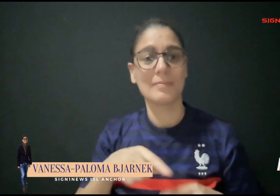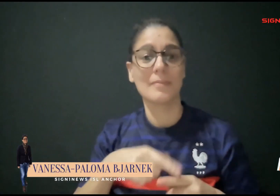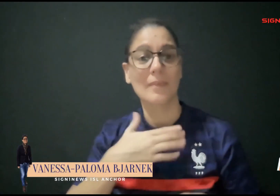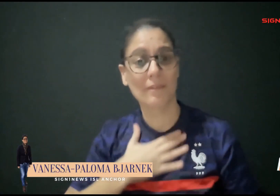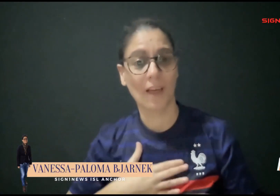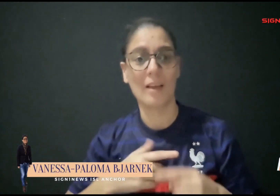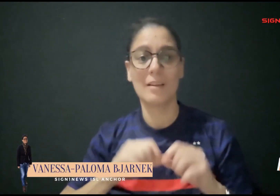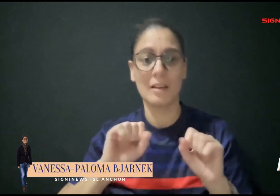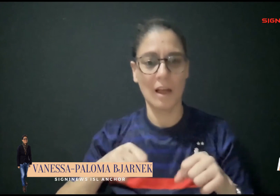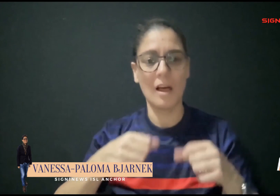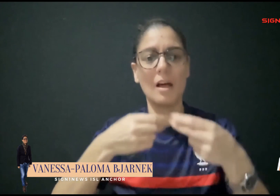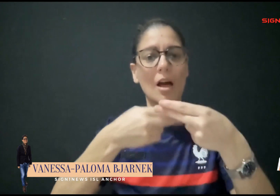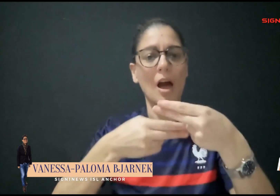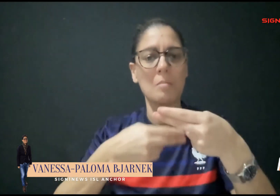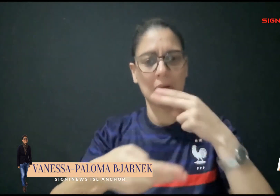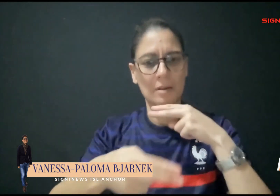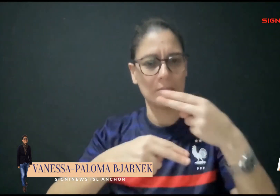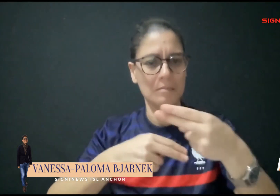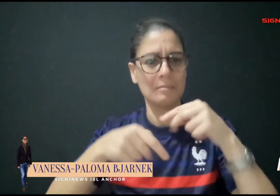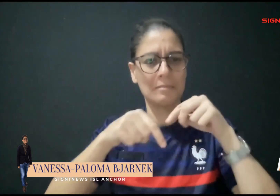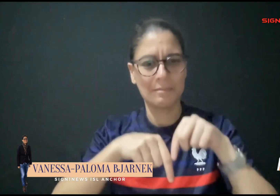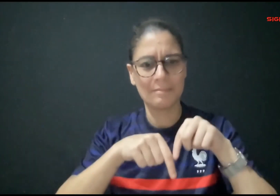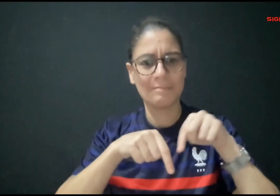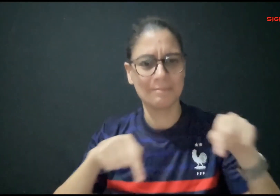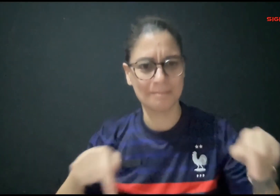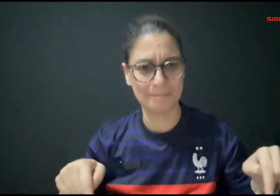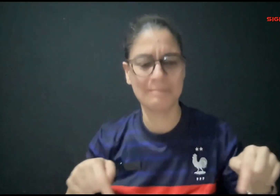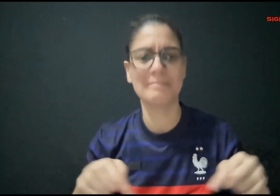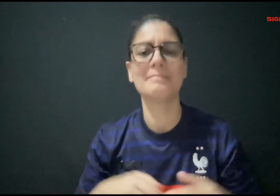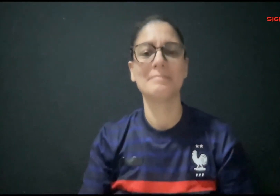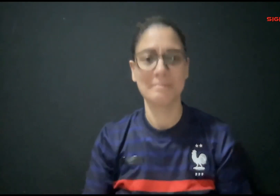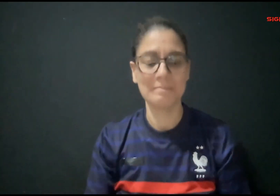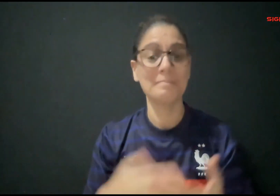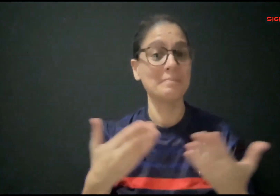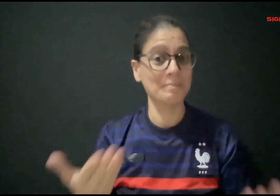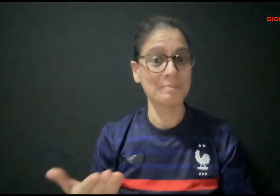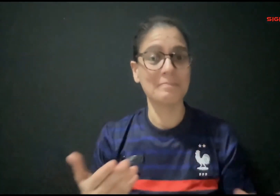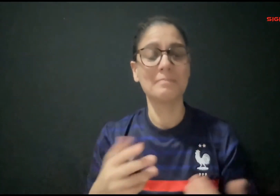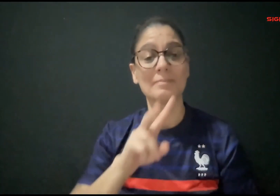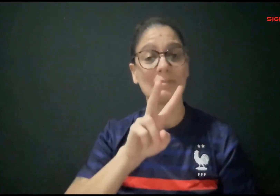news stories in ISL if you post an interesting comment about this update we may add it at